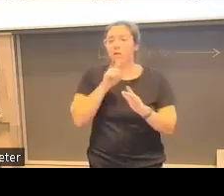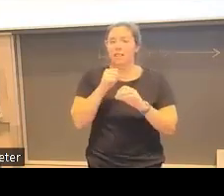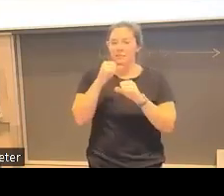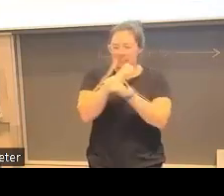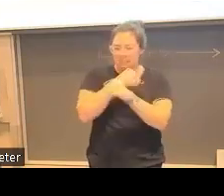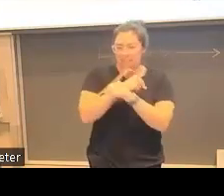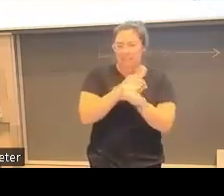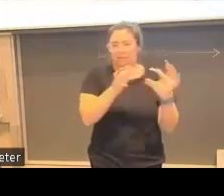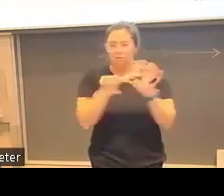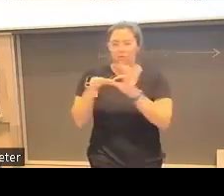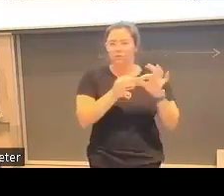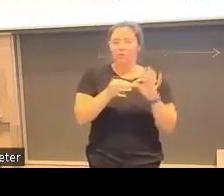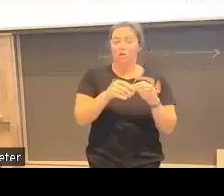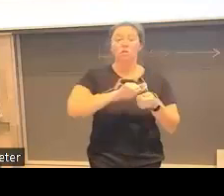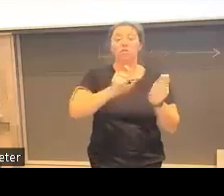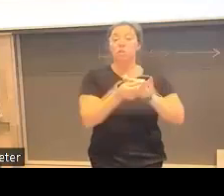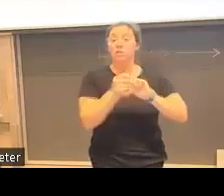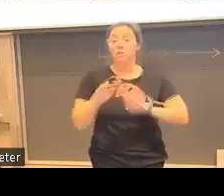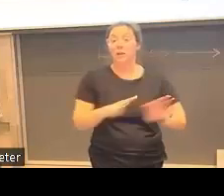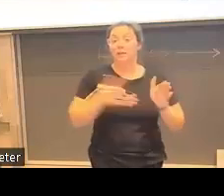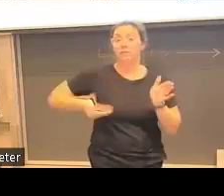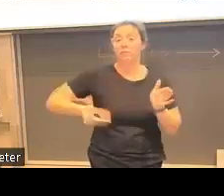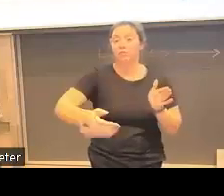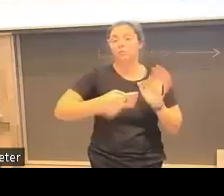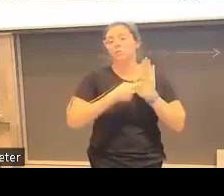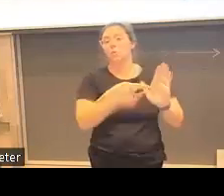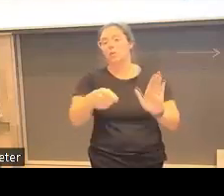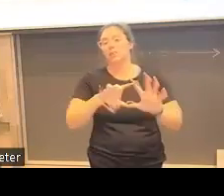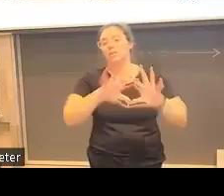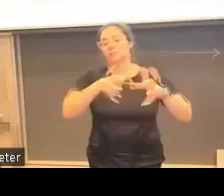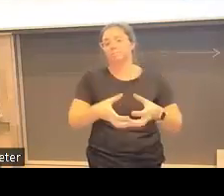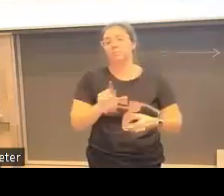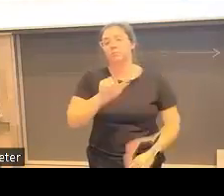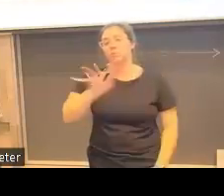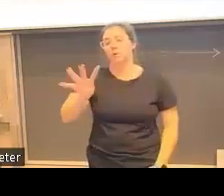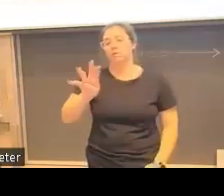which represent changes in Behavior frequency demonstrated by this sample of 24 residence we